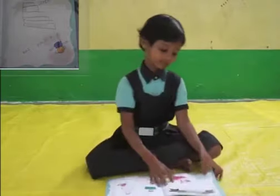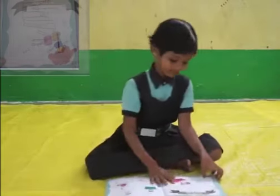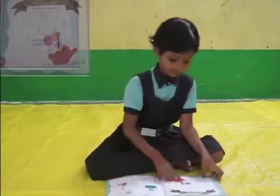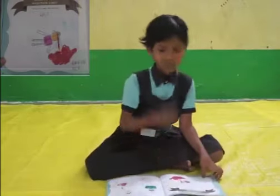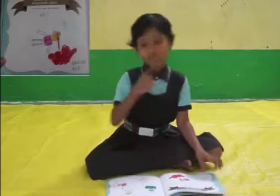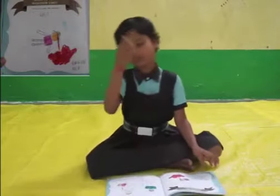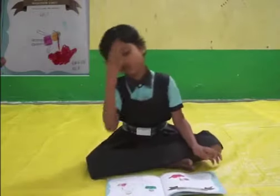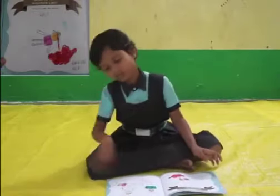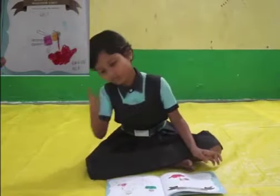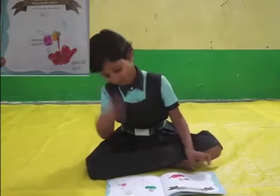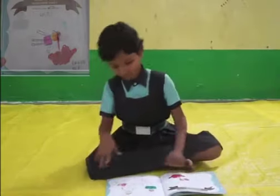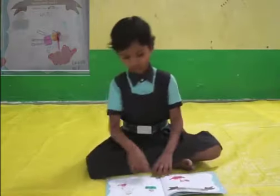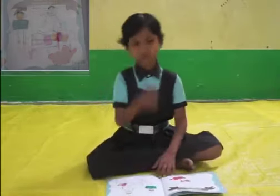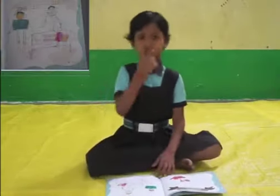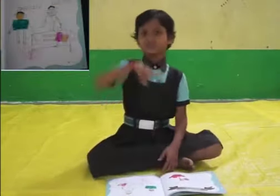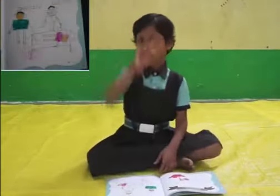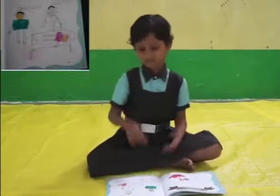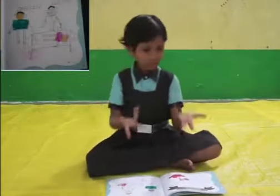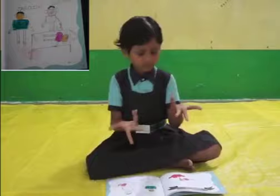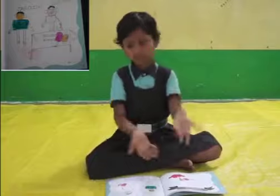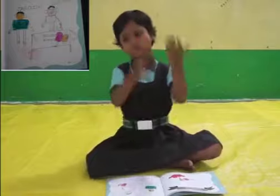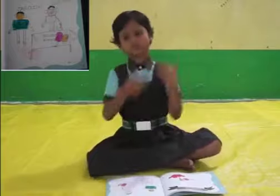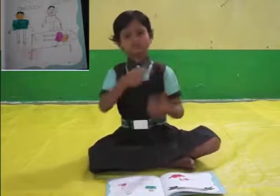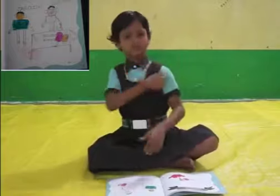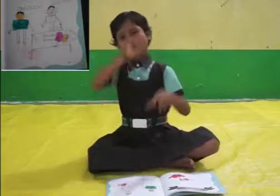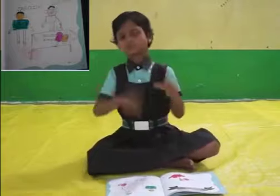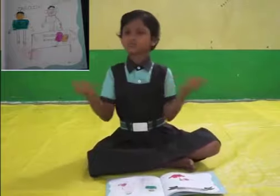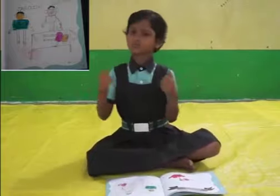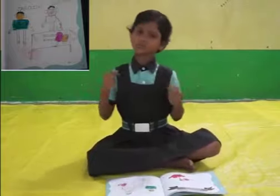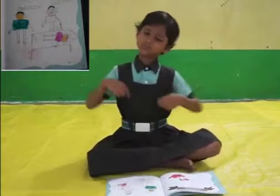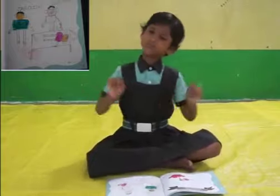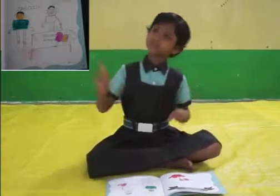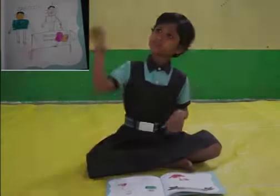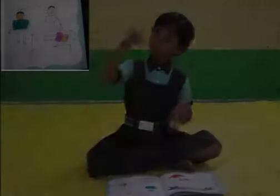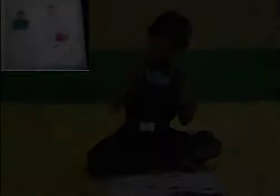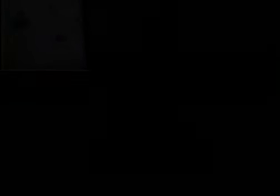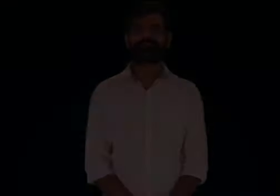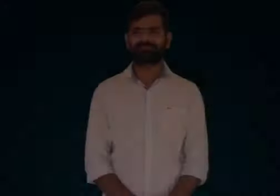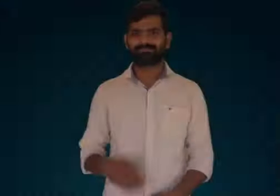vijaya shakti and raj raj is running to the door